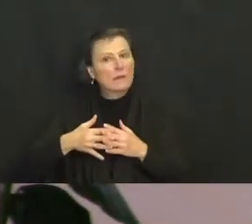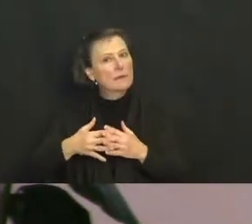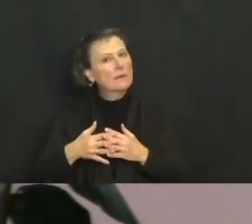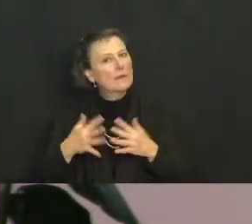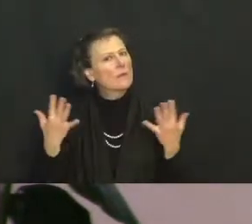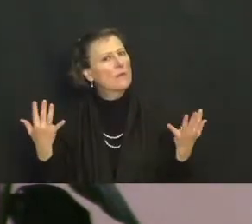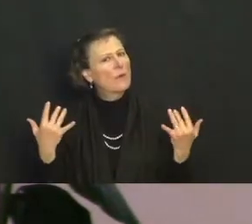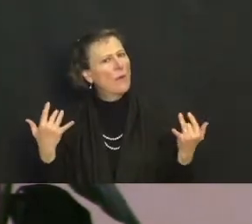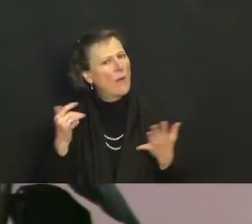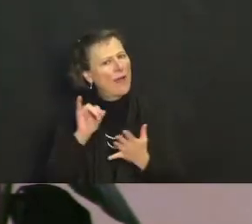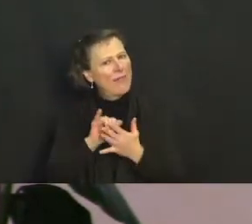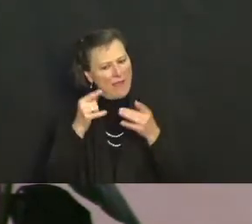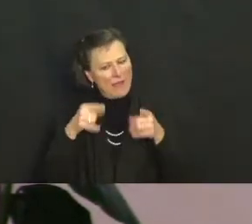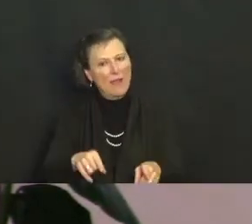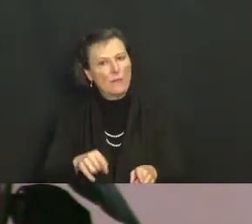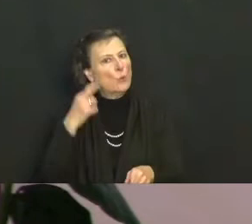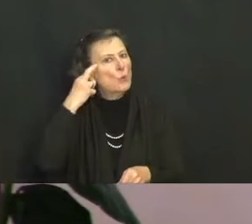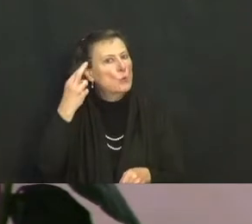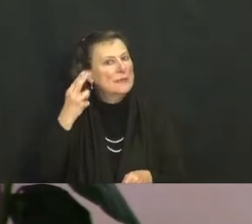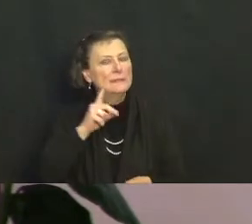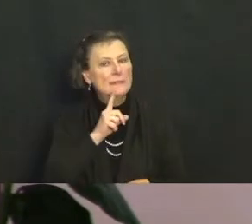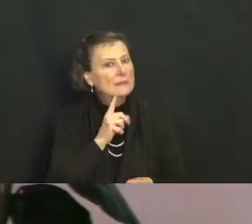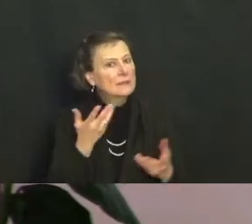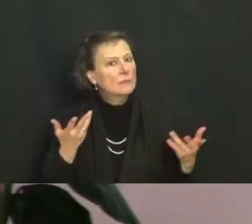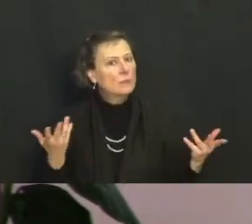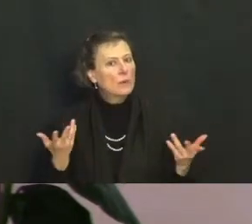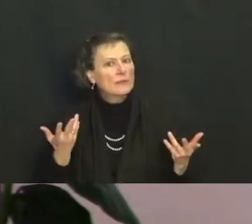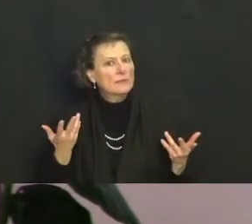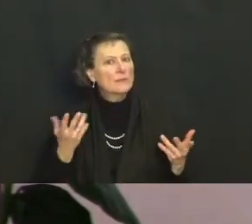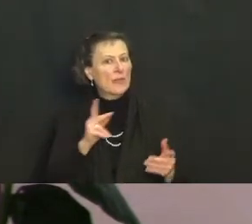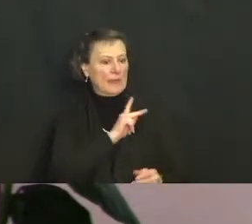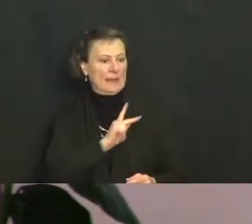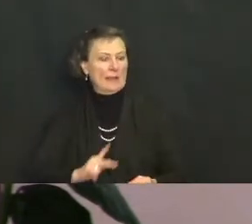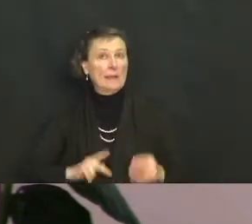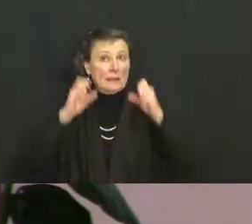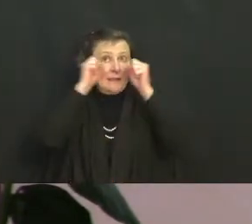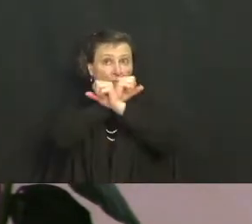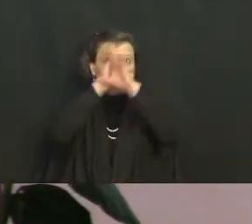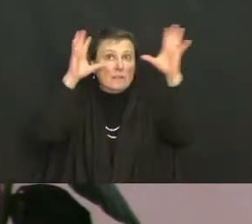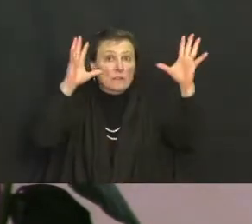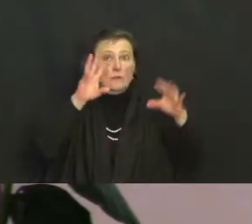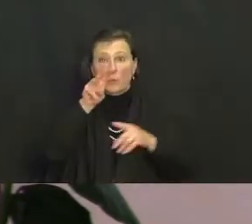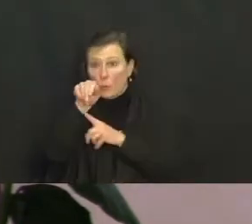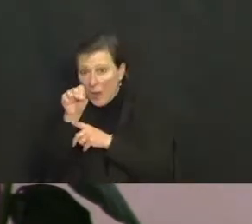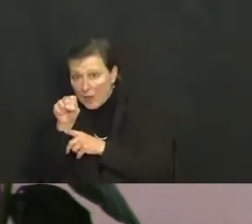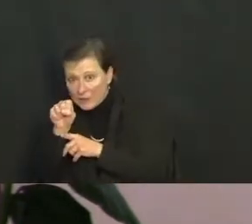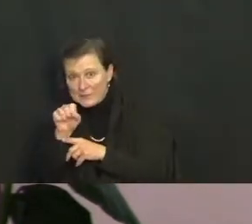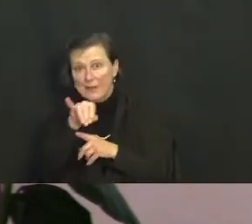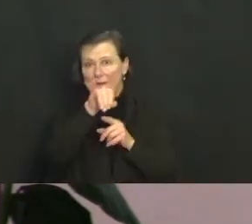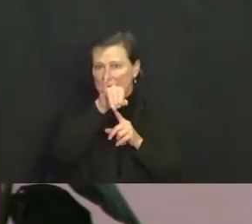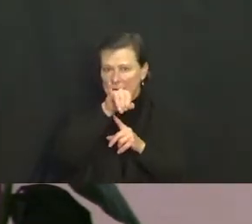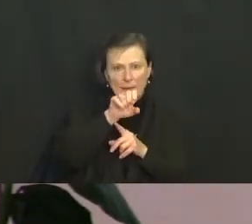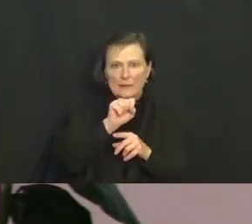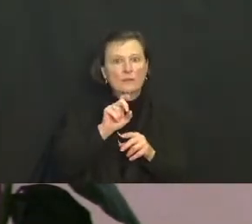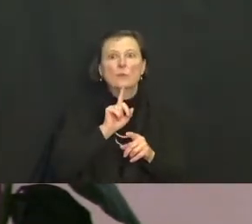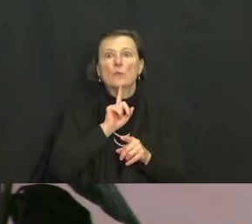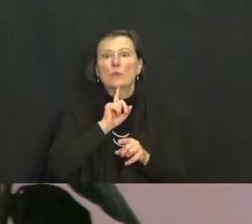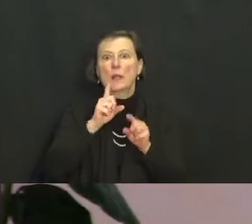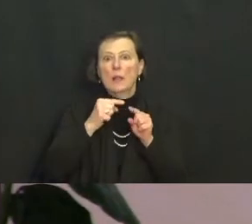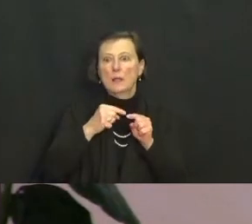The reason for this, is because King's vision was, is, too revolutionary for the powers